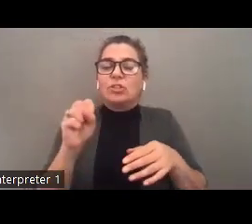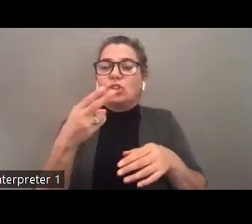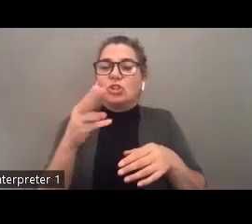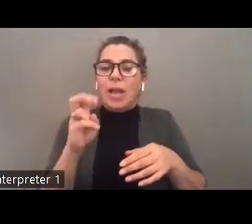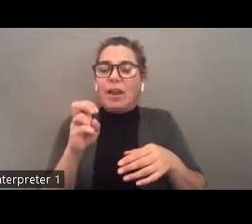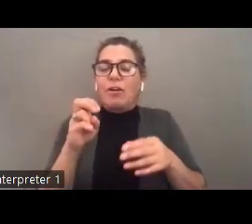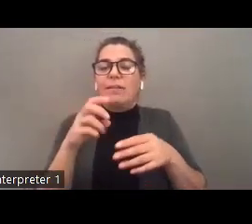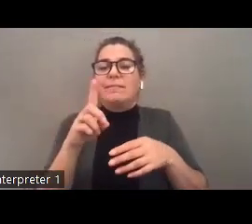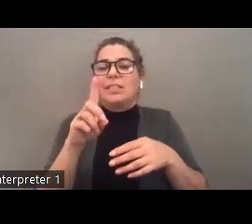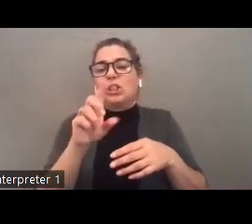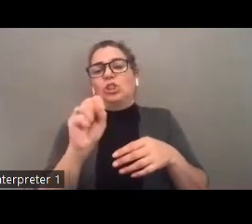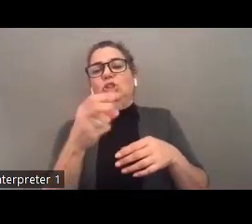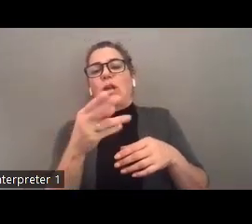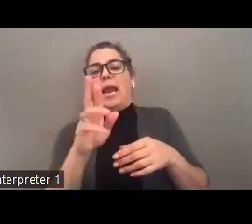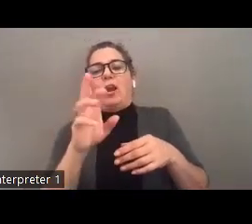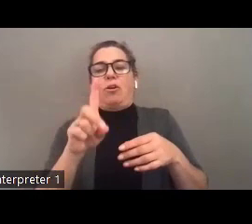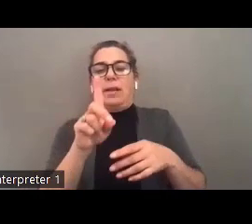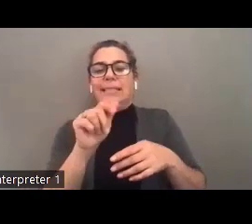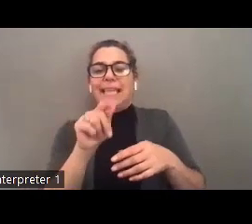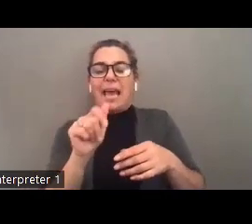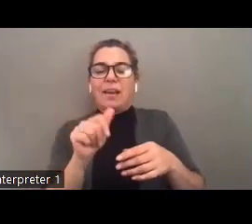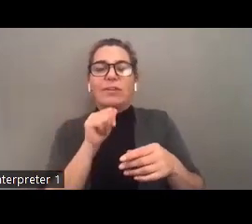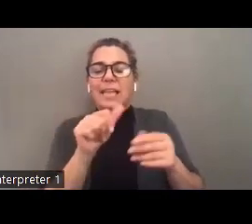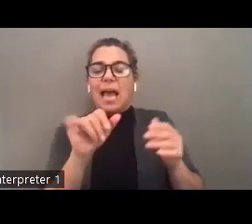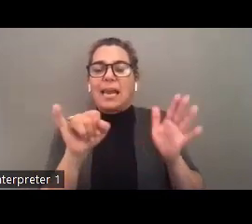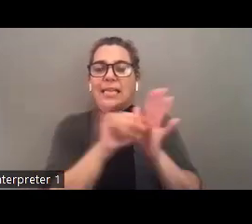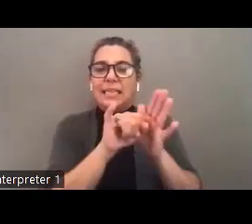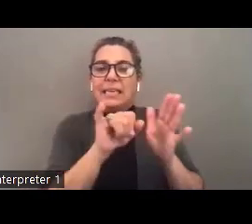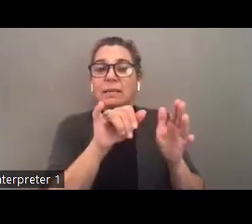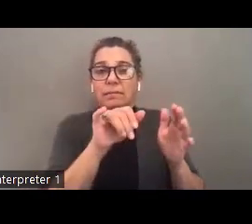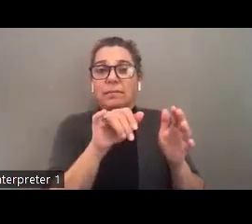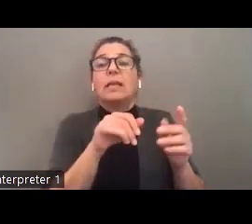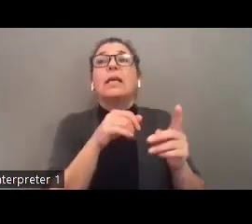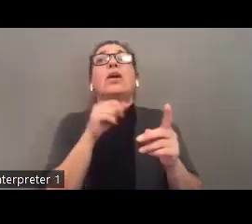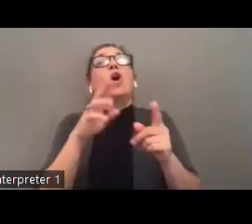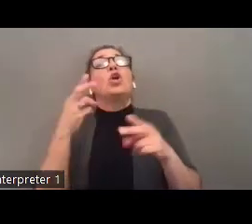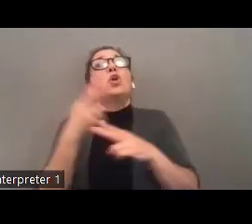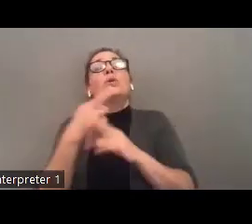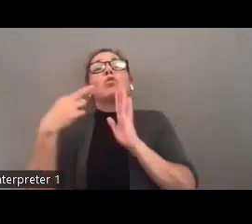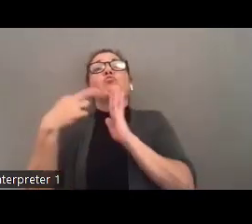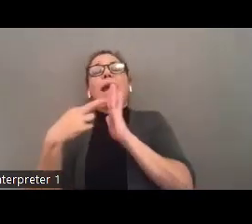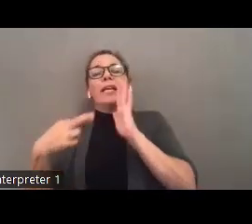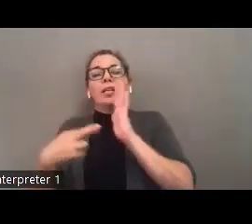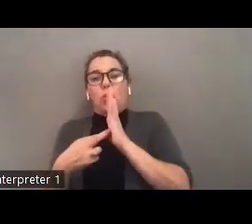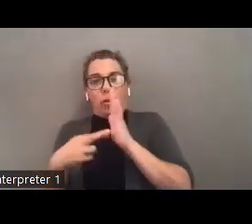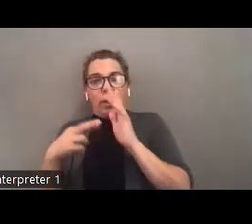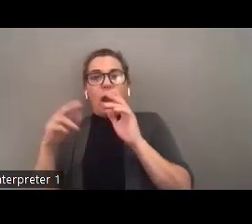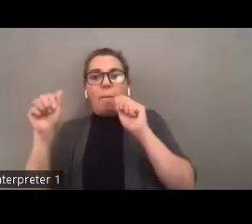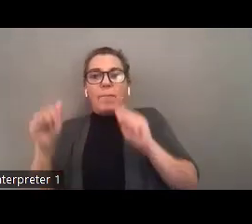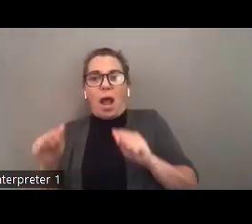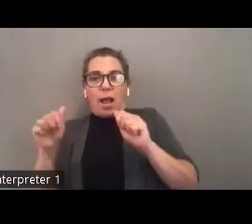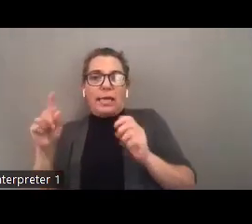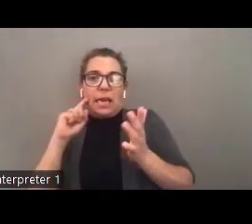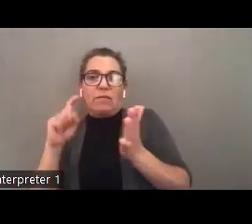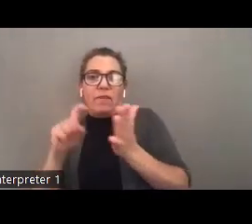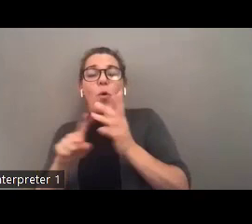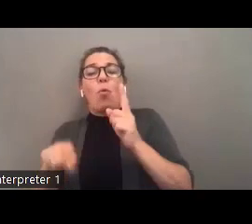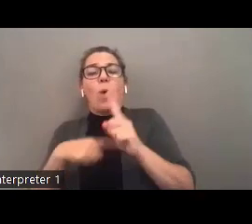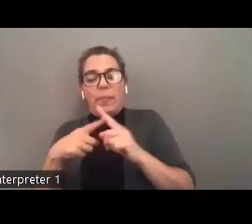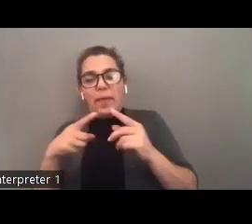So it may be appropriate to share data that meet a regulatory definition of identifiability when there is explicit consent to do so